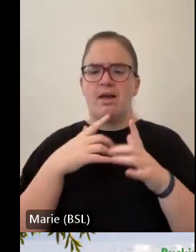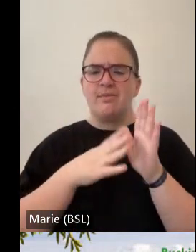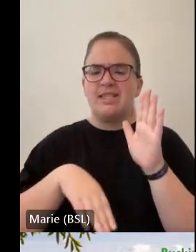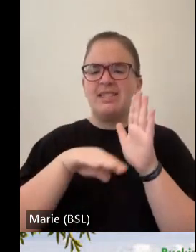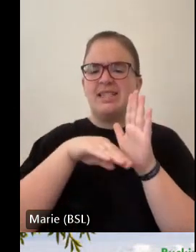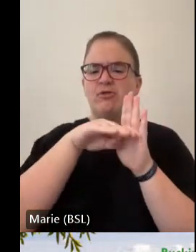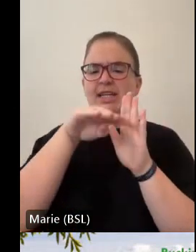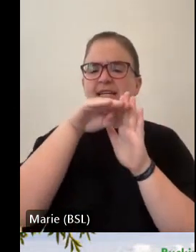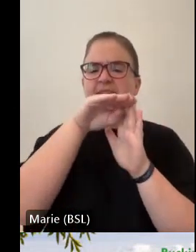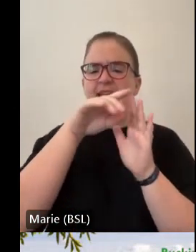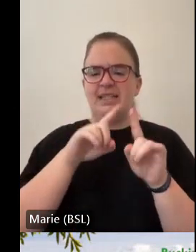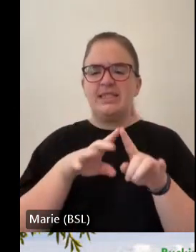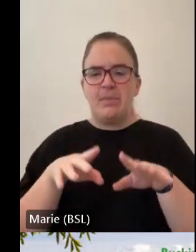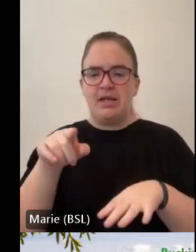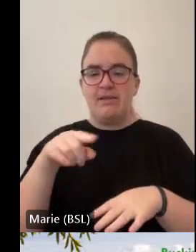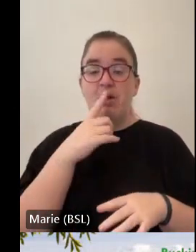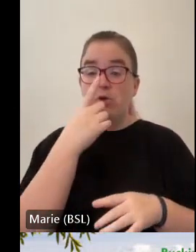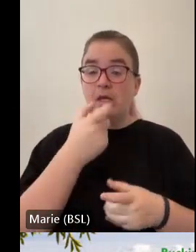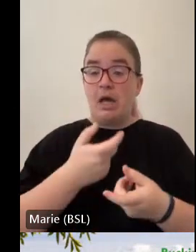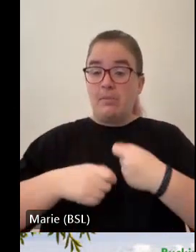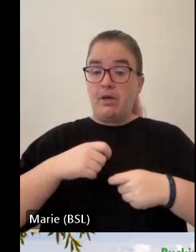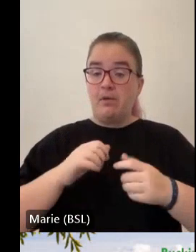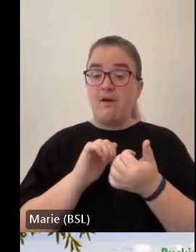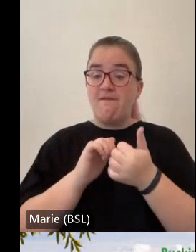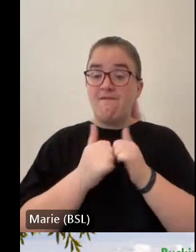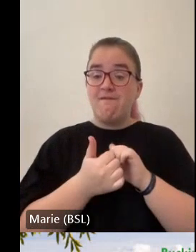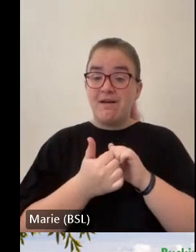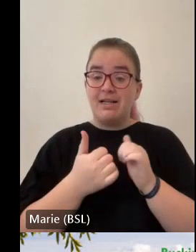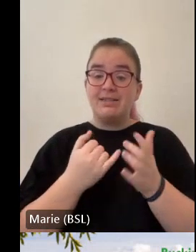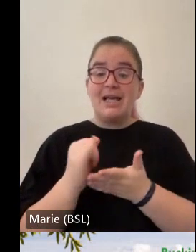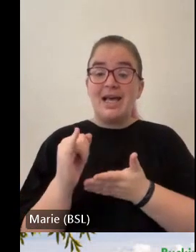So the first level is you can be a friend against scams and we would ask that you.